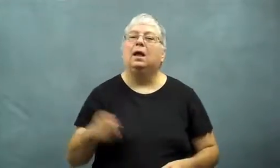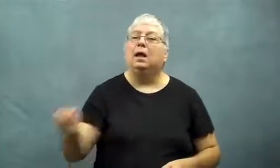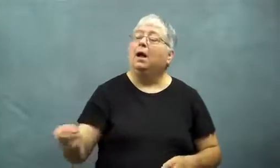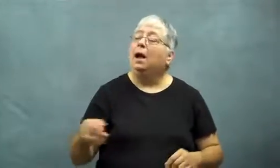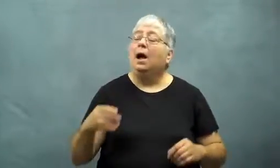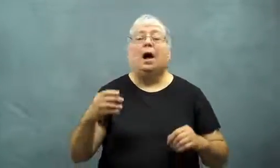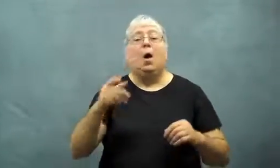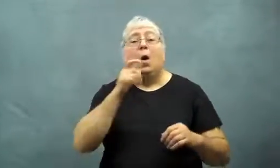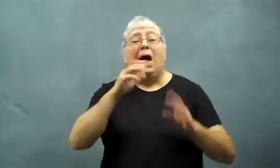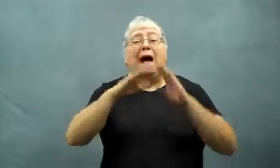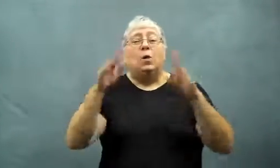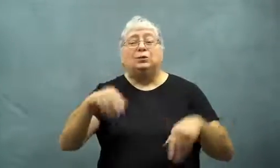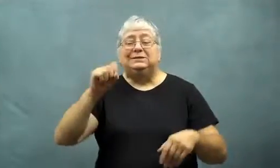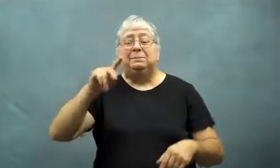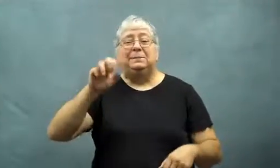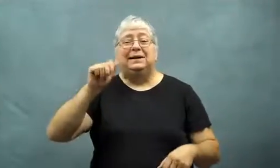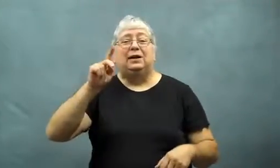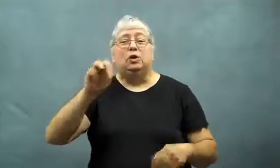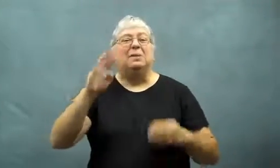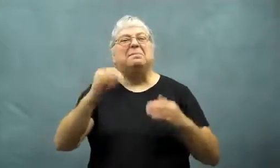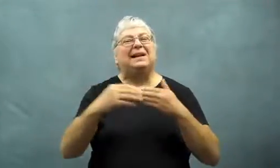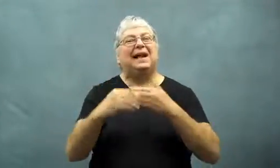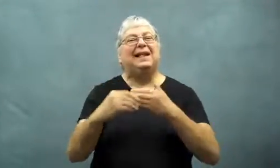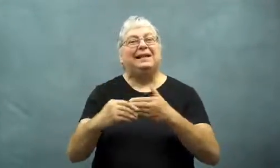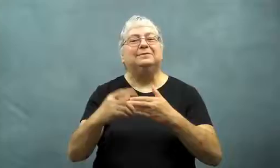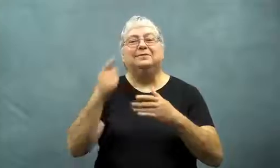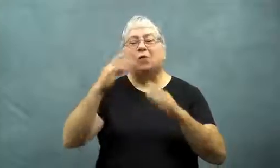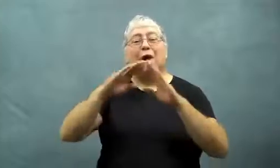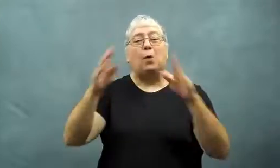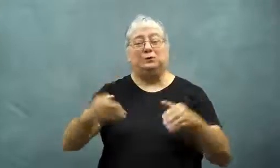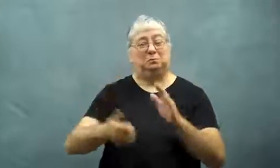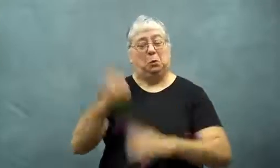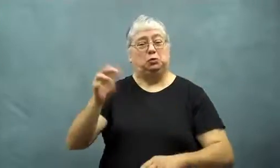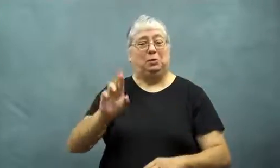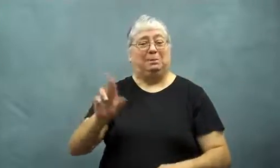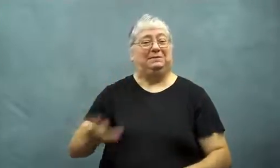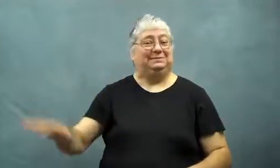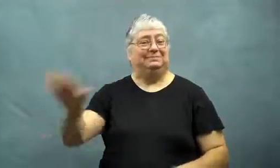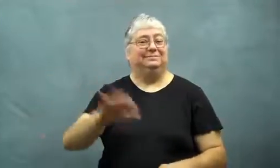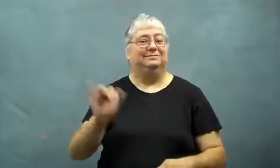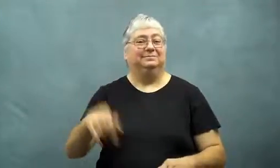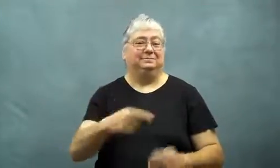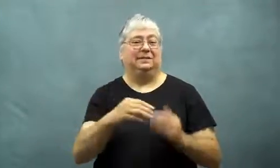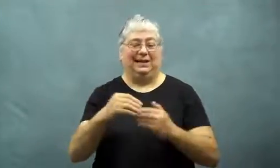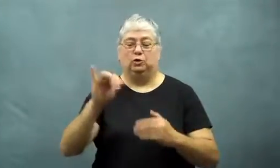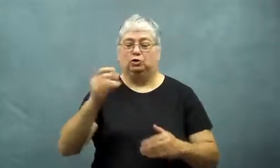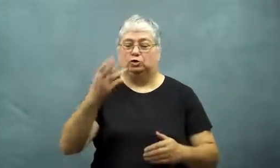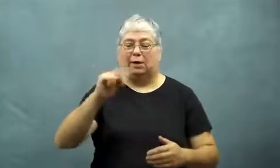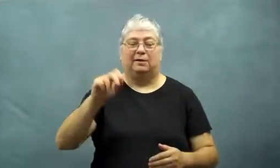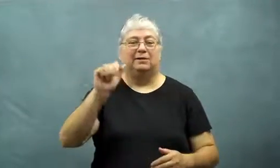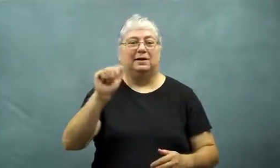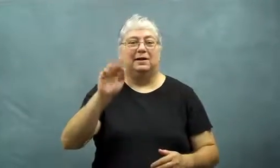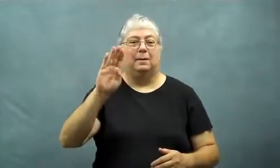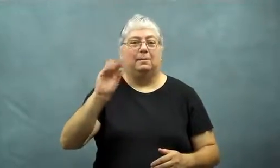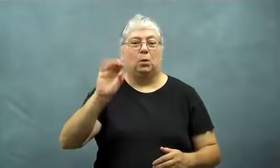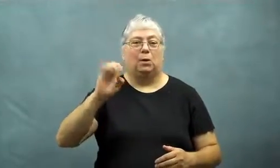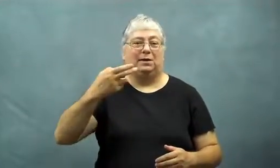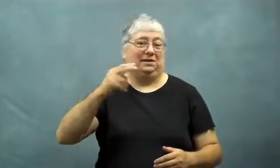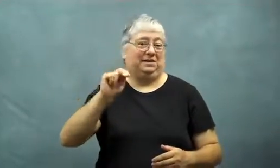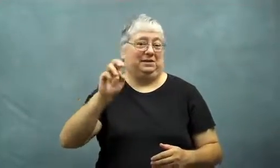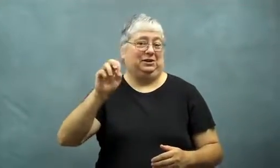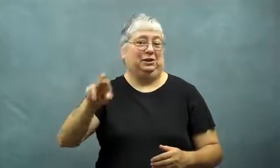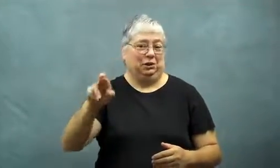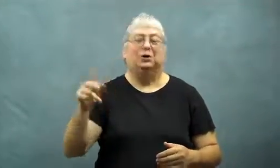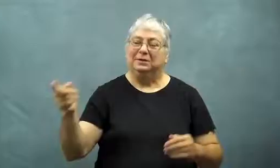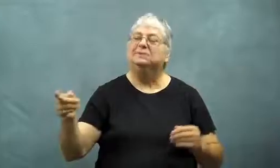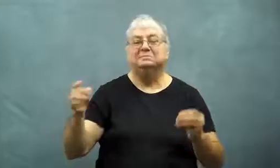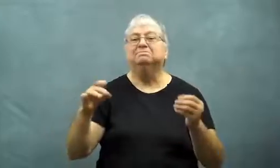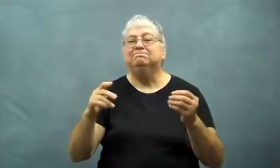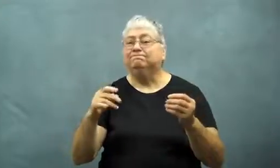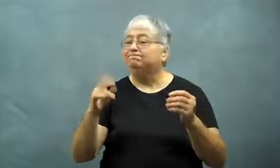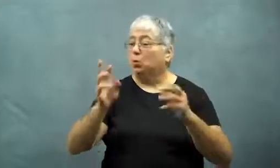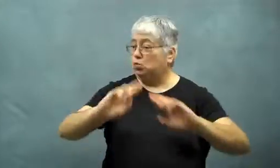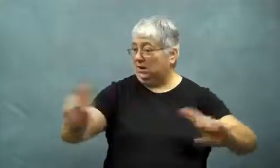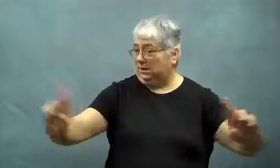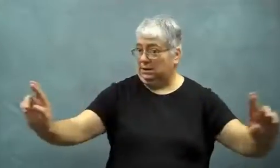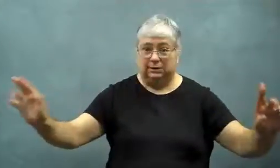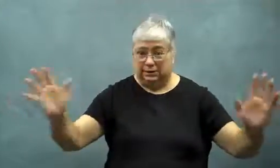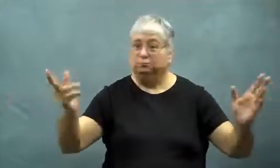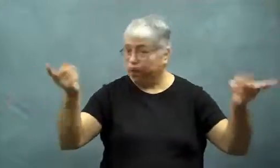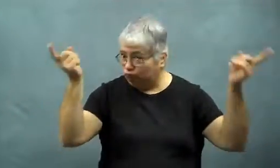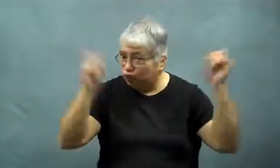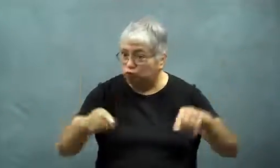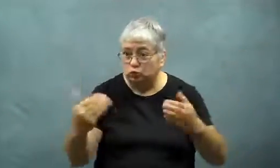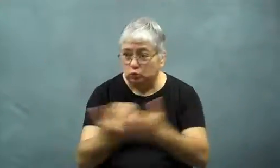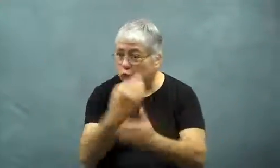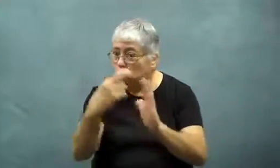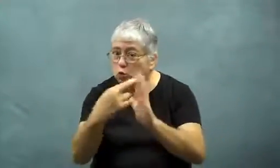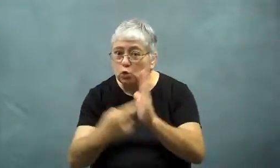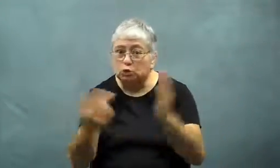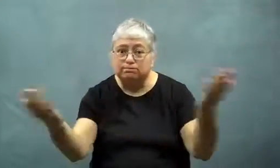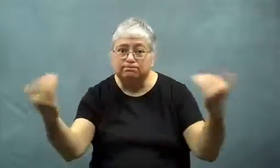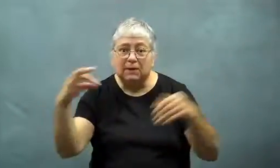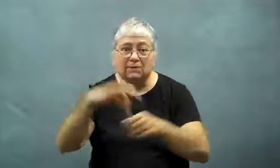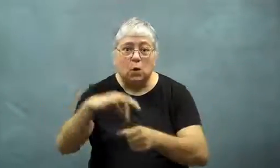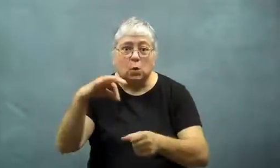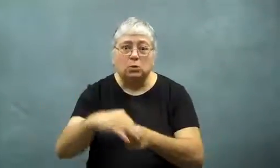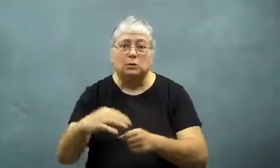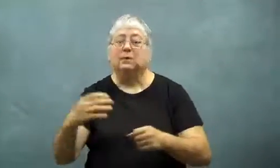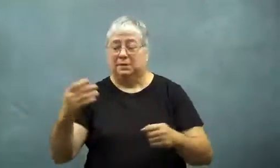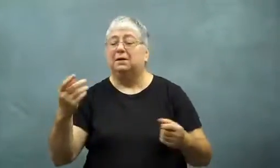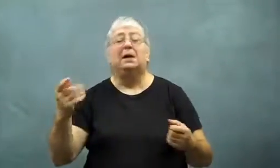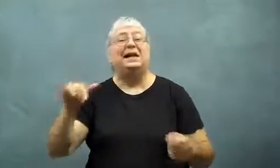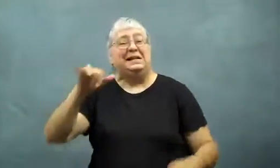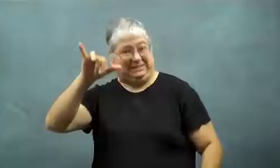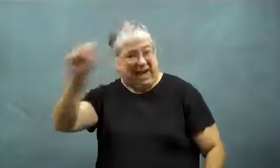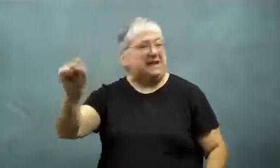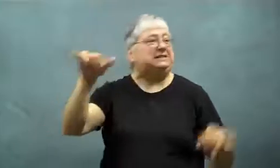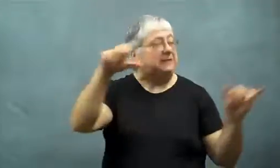House Speaker John A. Boehner called for a vote on the new rules.